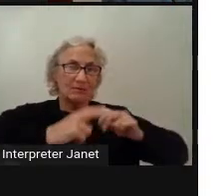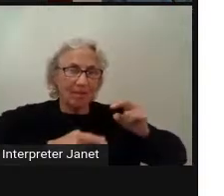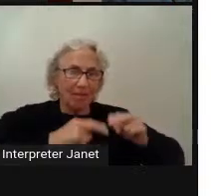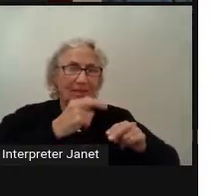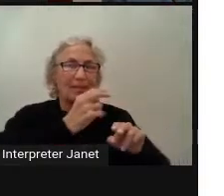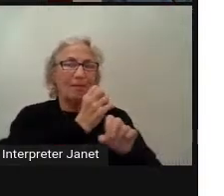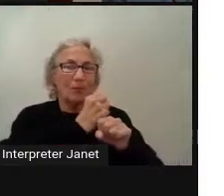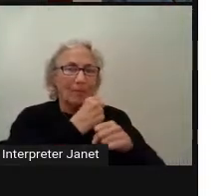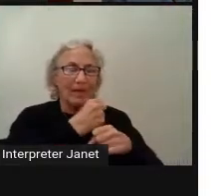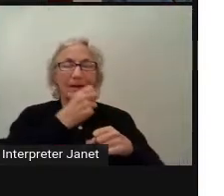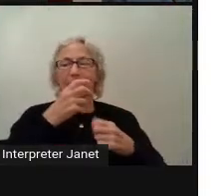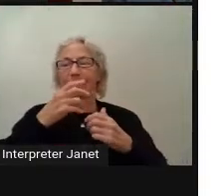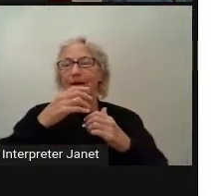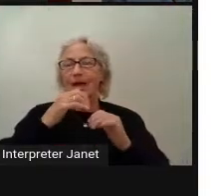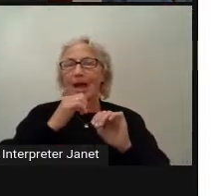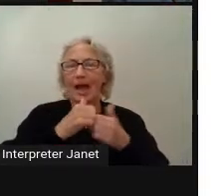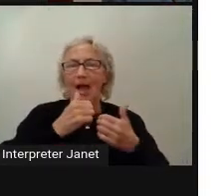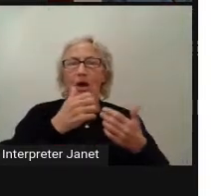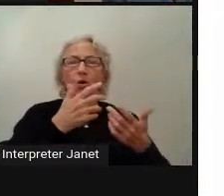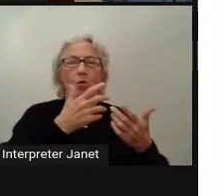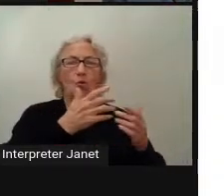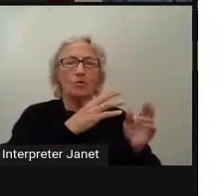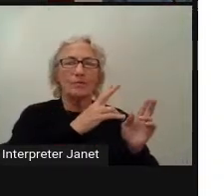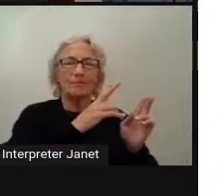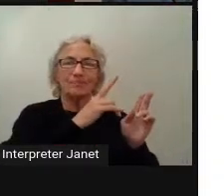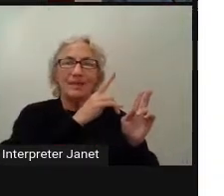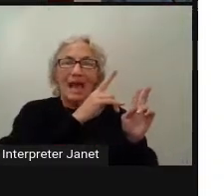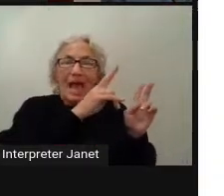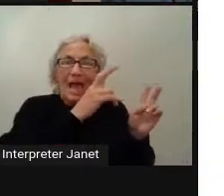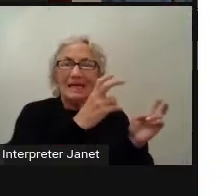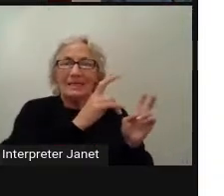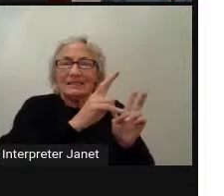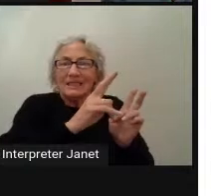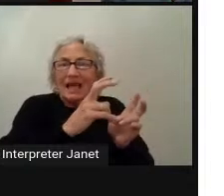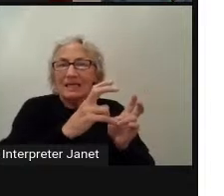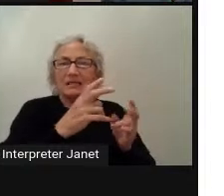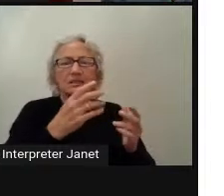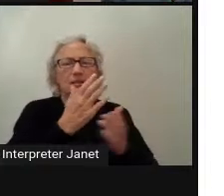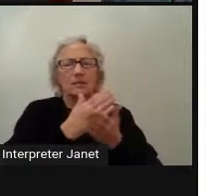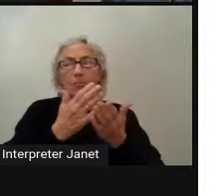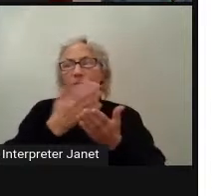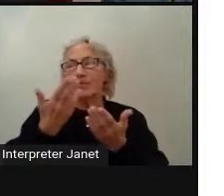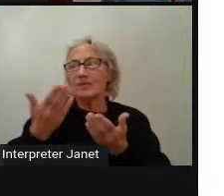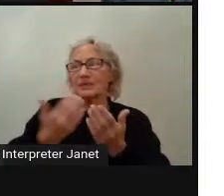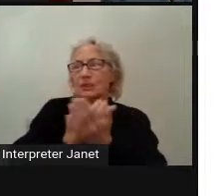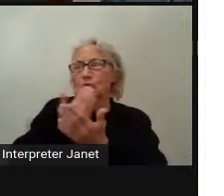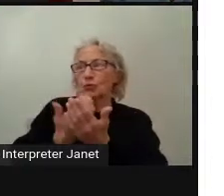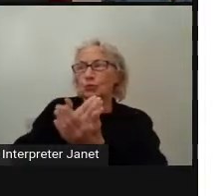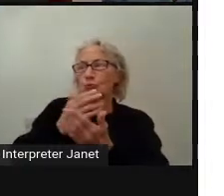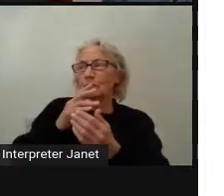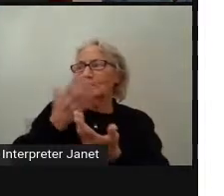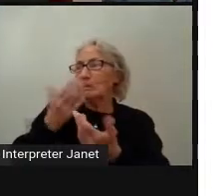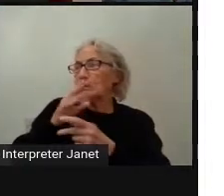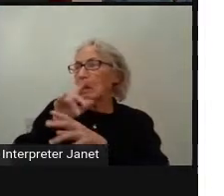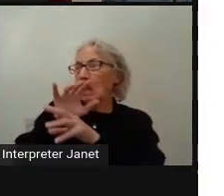We try to describe how the pages were built and how their mapped up when